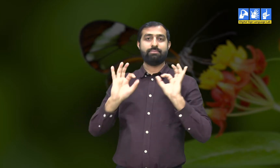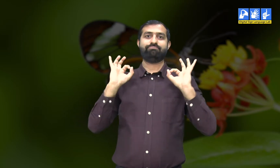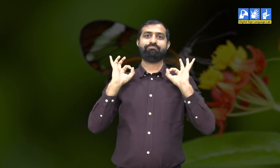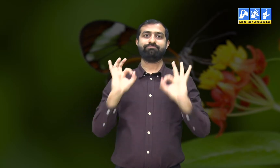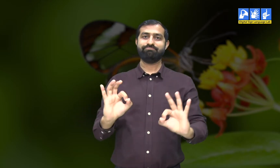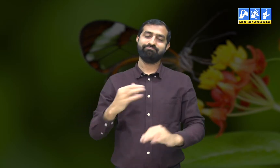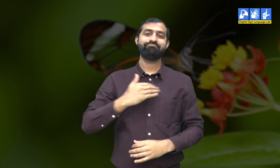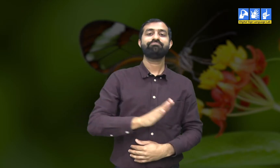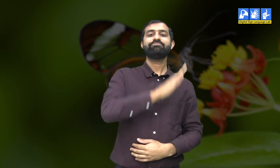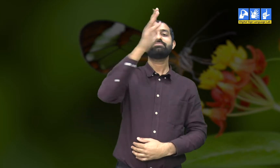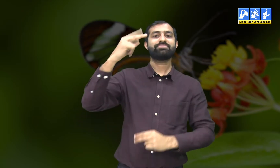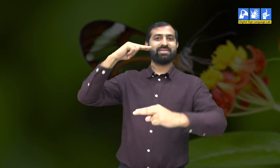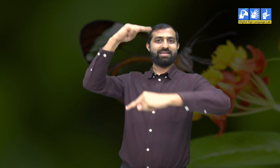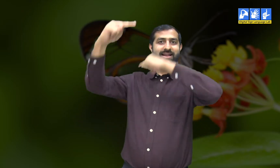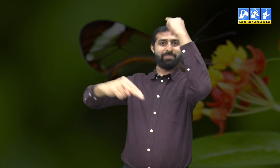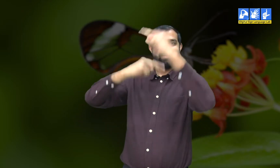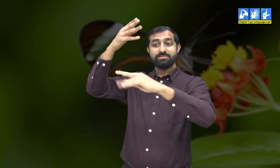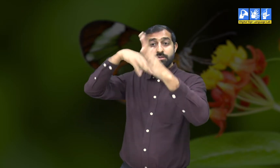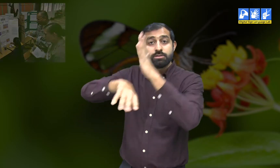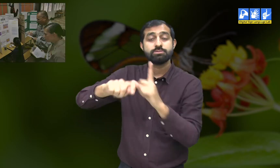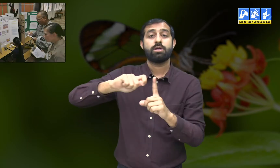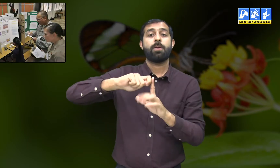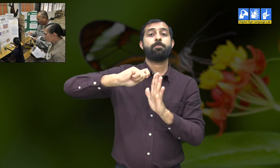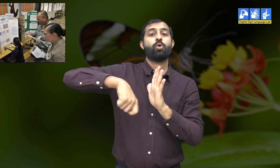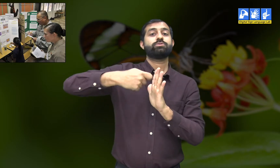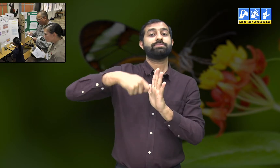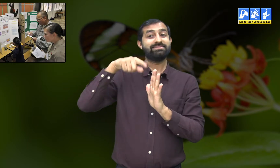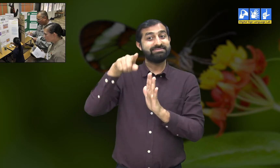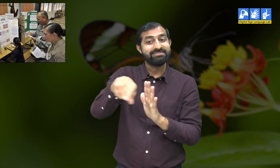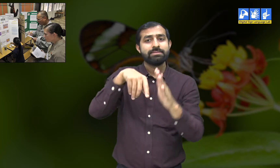Then in the seventh grade, he participate in a county science fair.